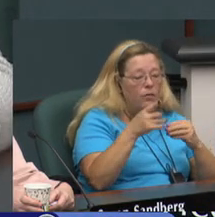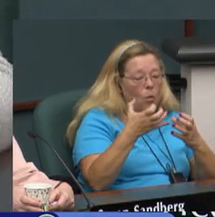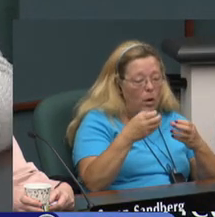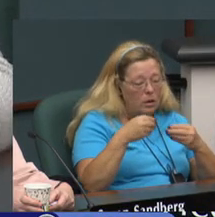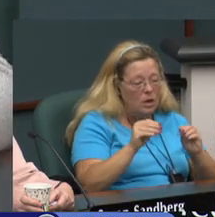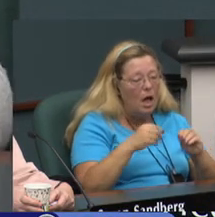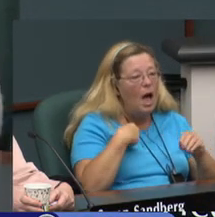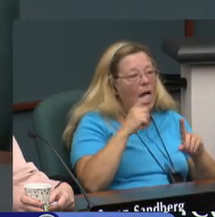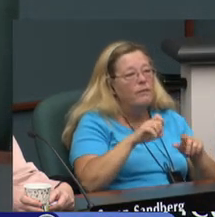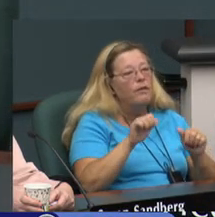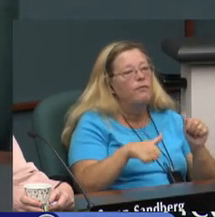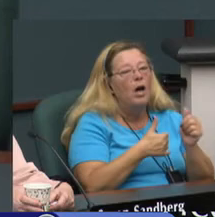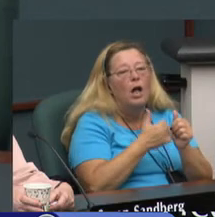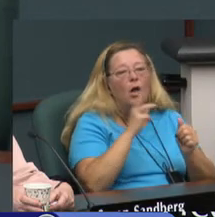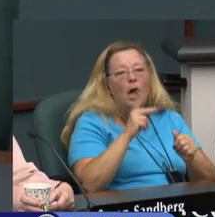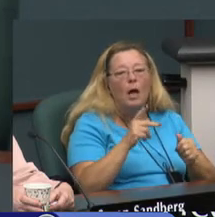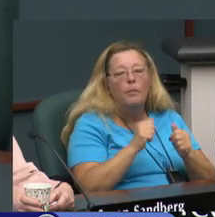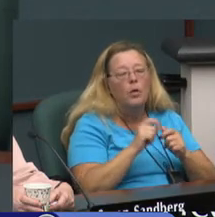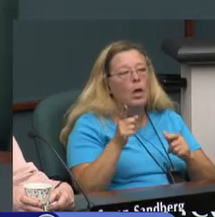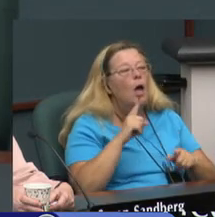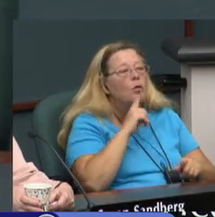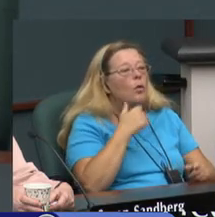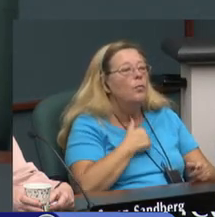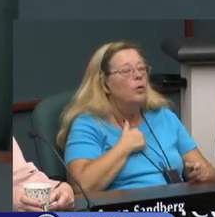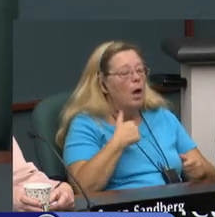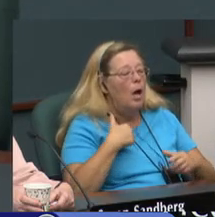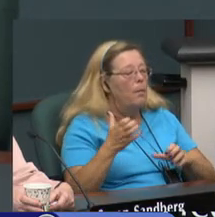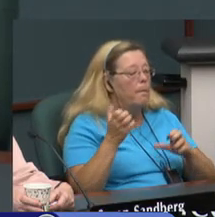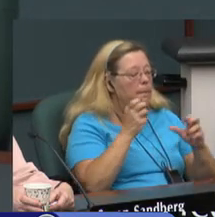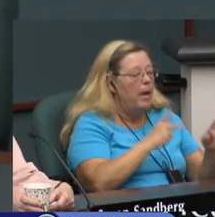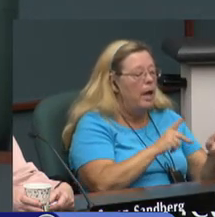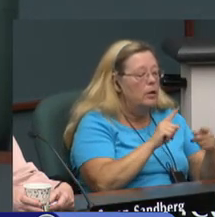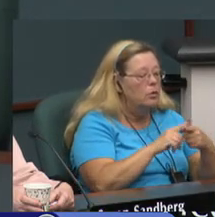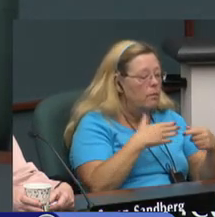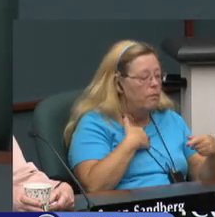you on that okay question pologize that I went back too far in my it might text